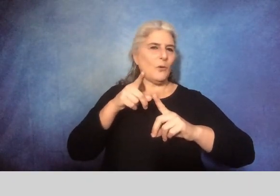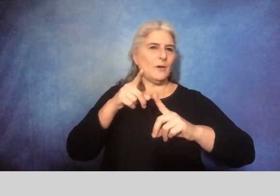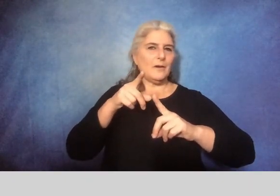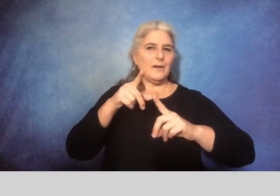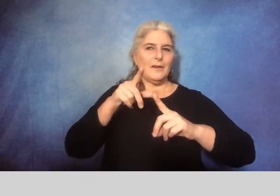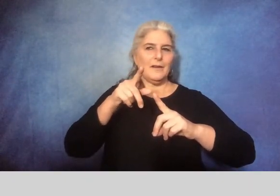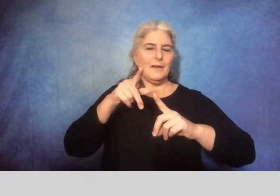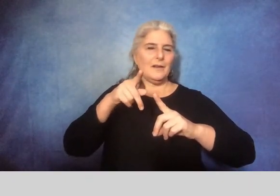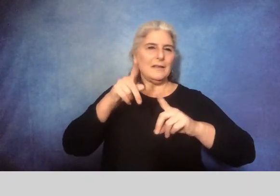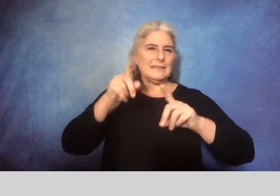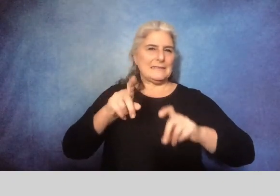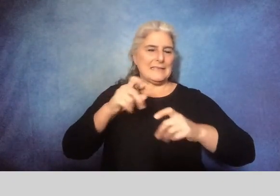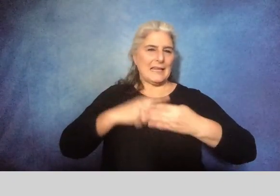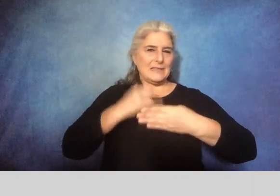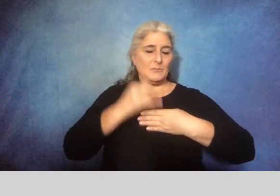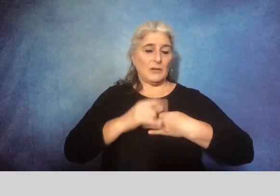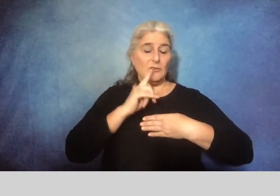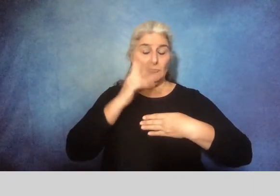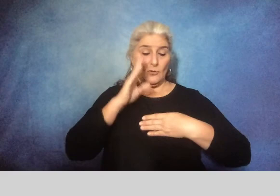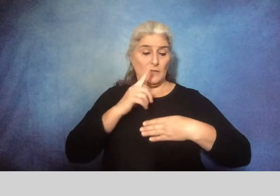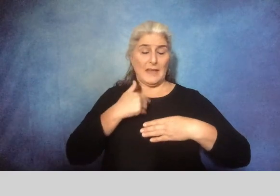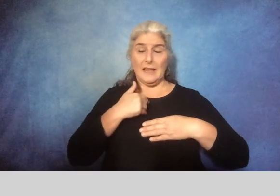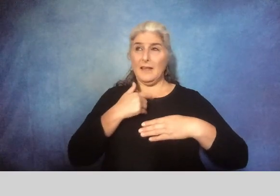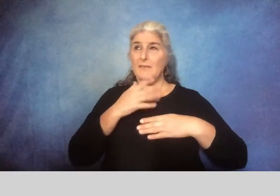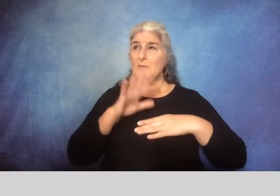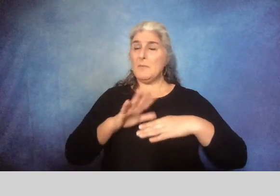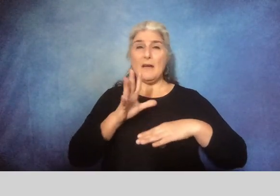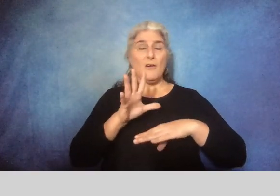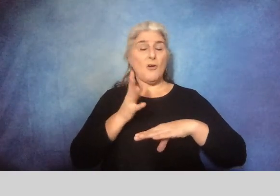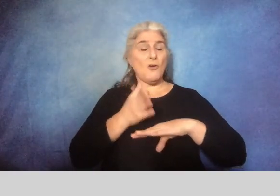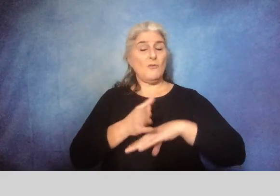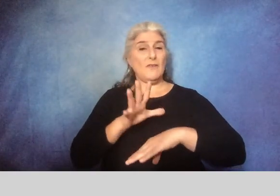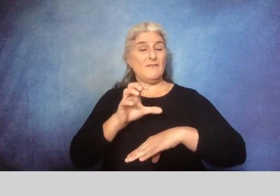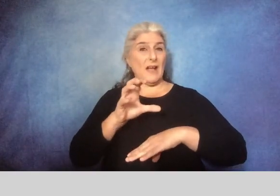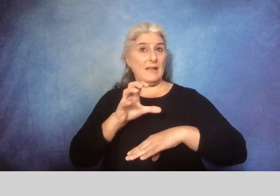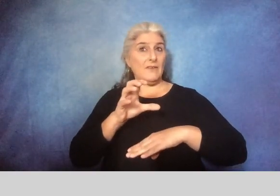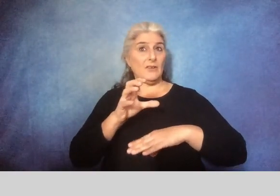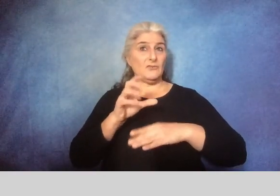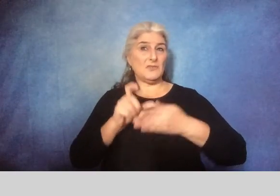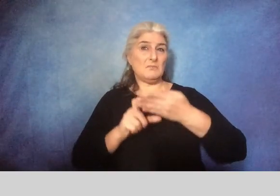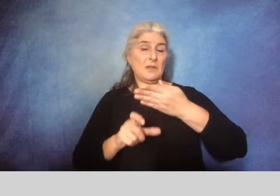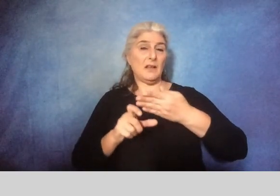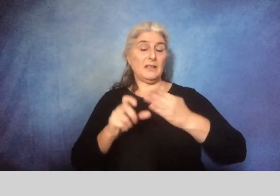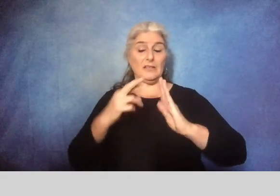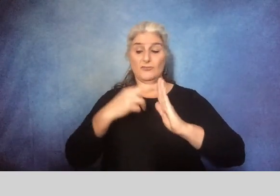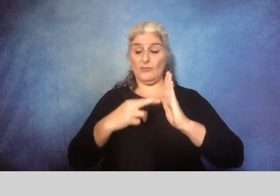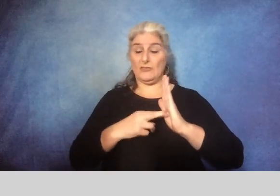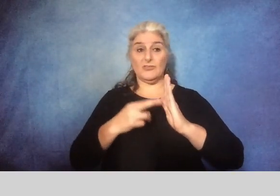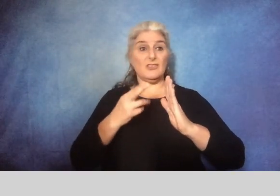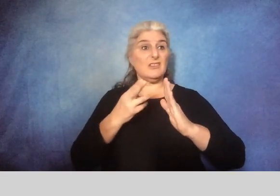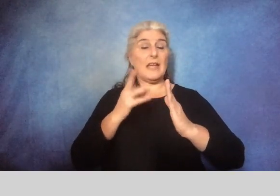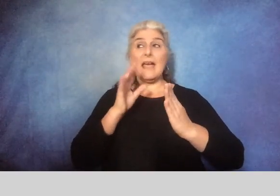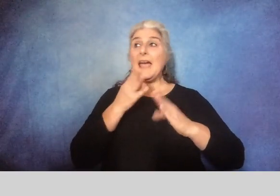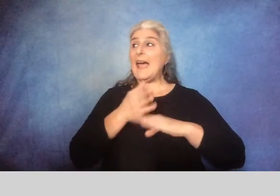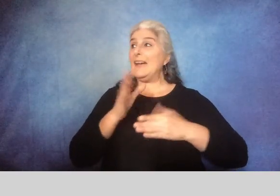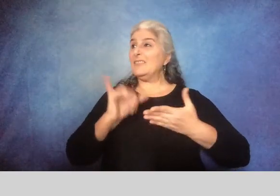than a 500-plus plugins registered. After that, once pluggy became popular,